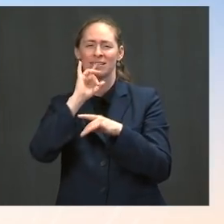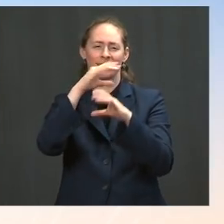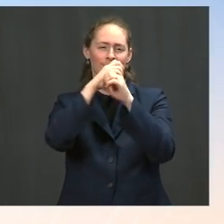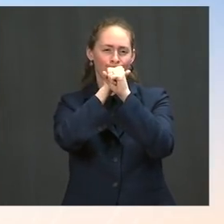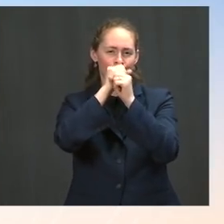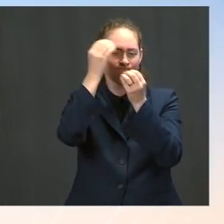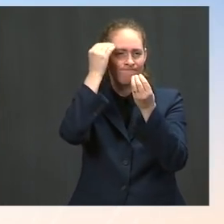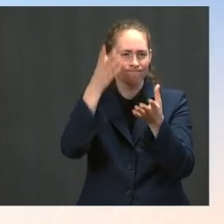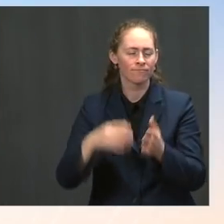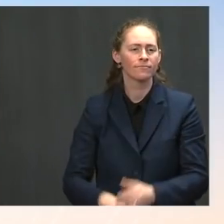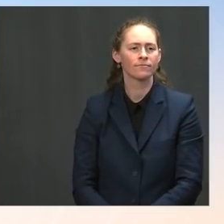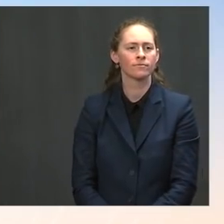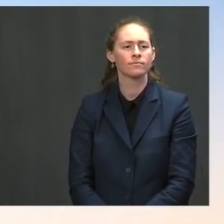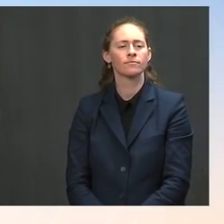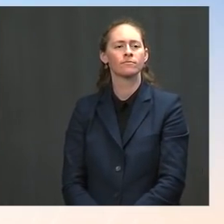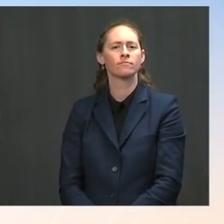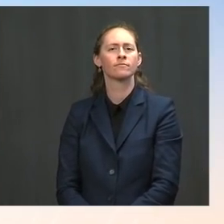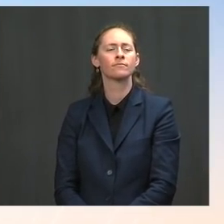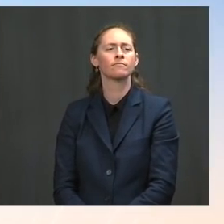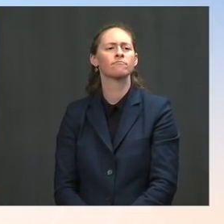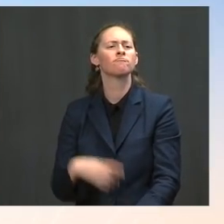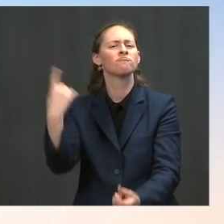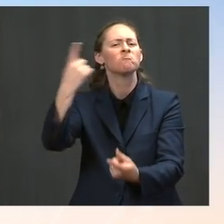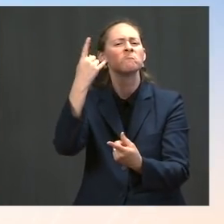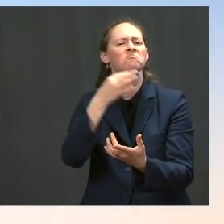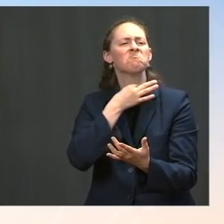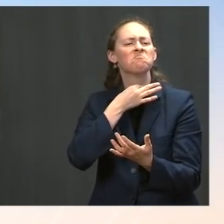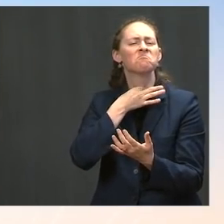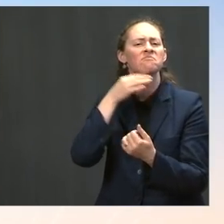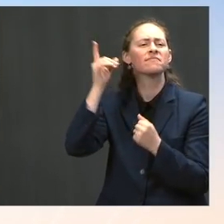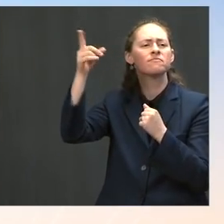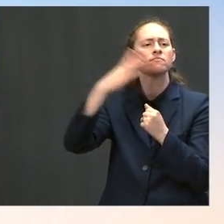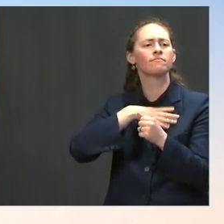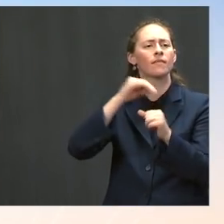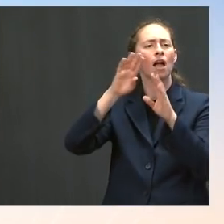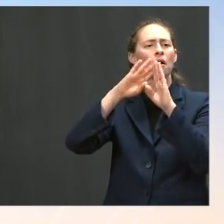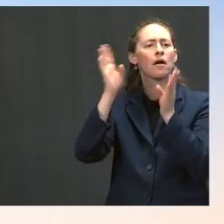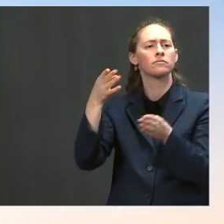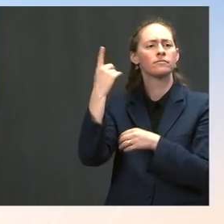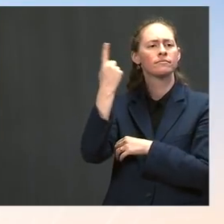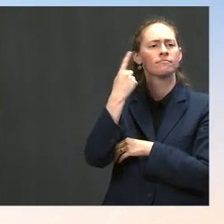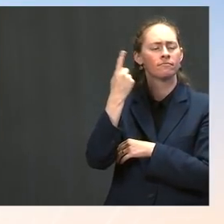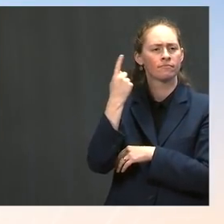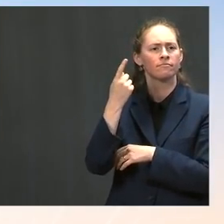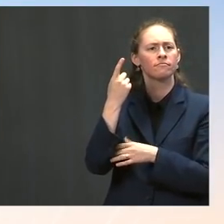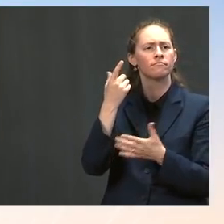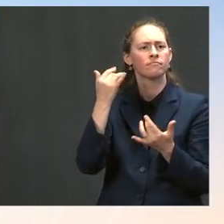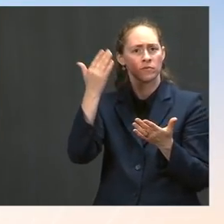Does the White House know which Buccaneers players were vaccinated and which weren't?